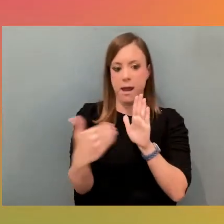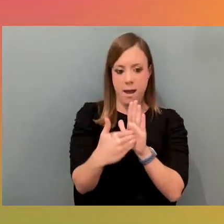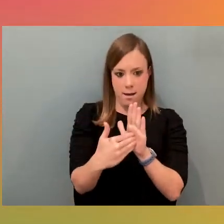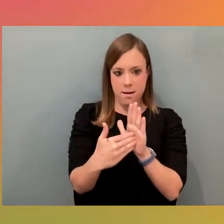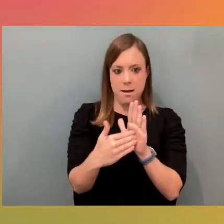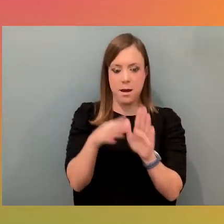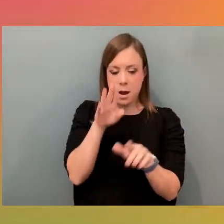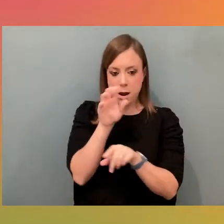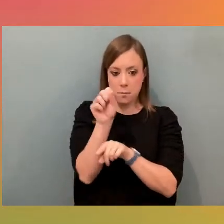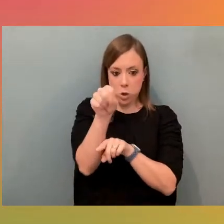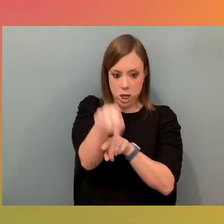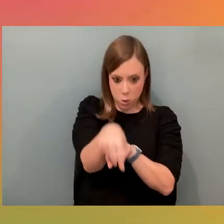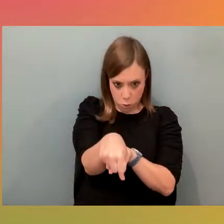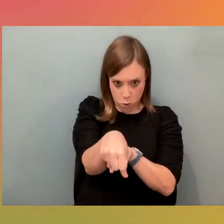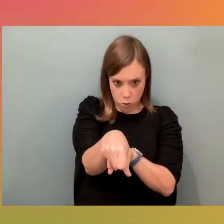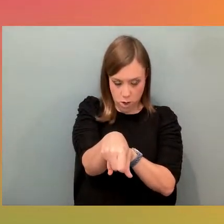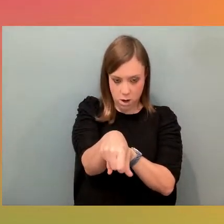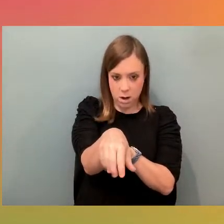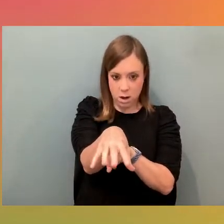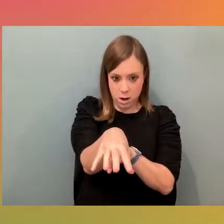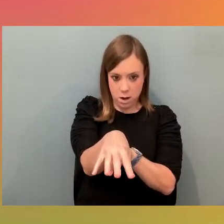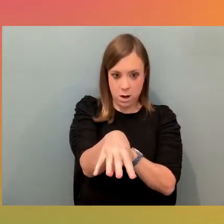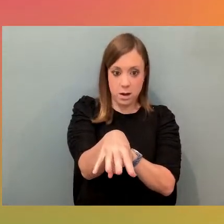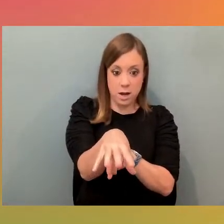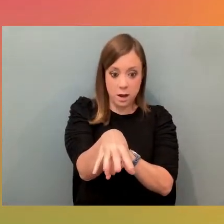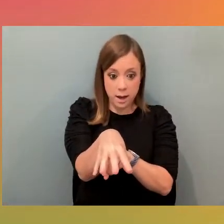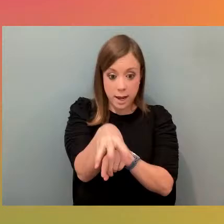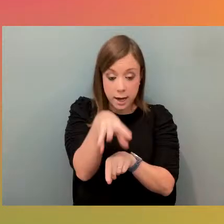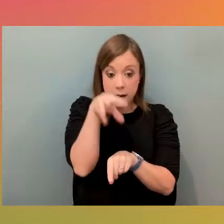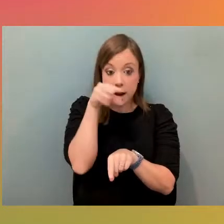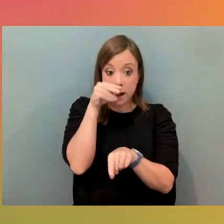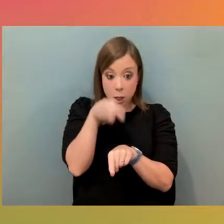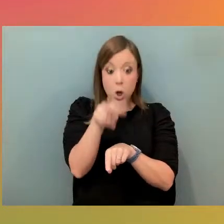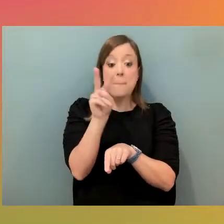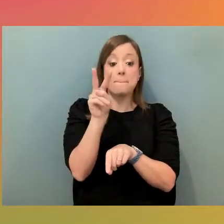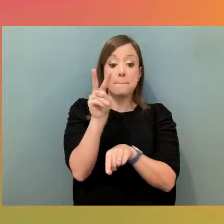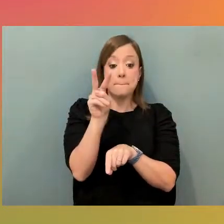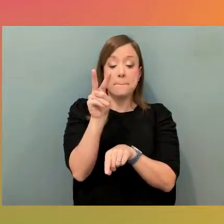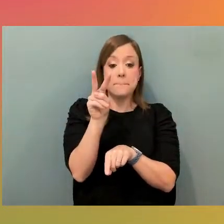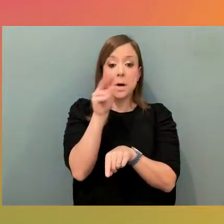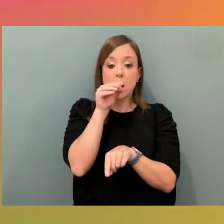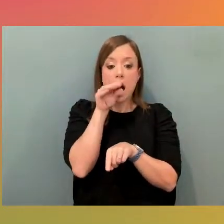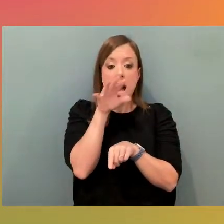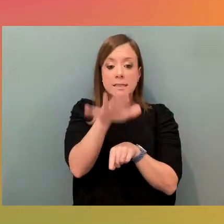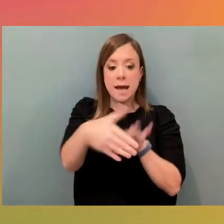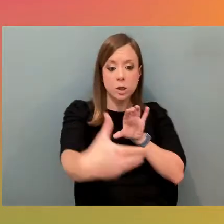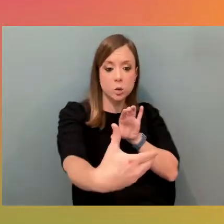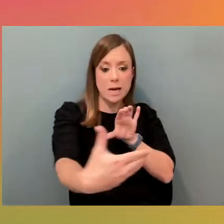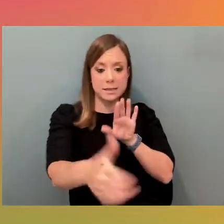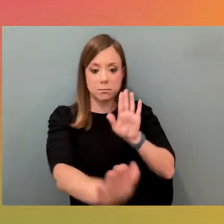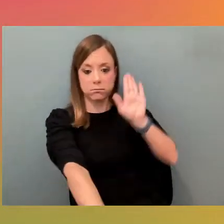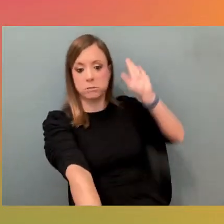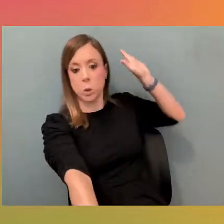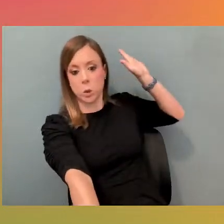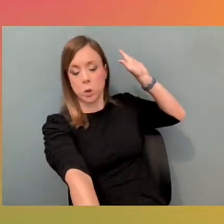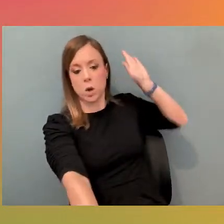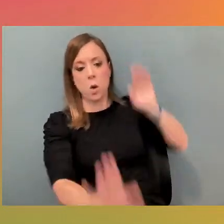ONE MORE TIME. BREATH IN BEND YOUR KNEE. EXHALE, STRAIGHTEN AND FOLD.